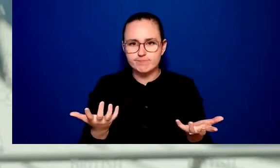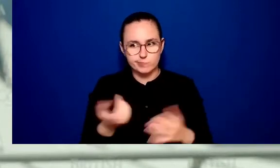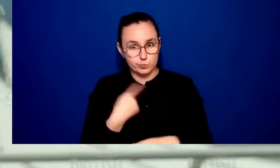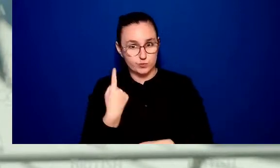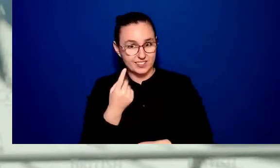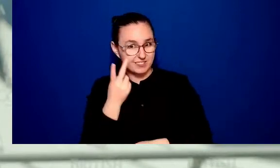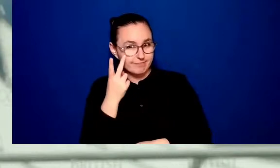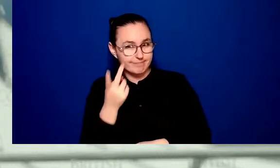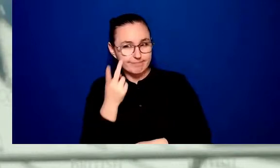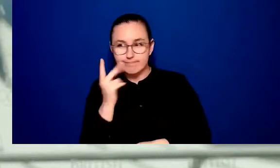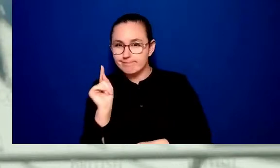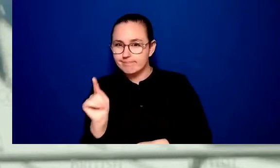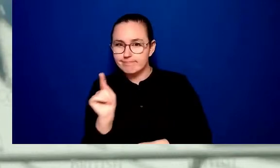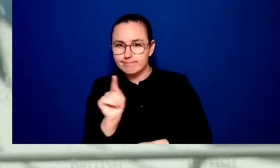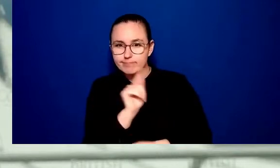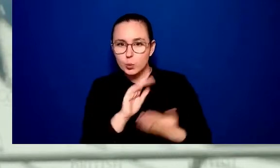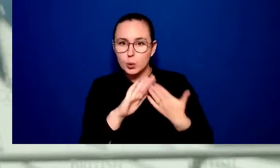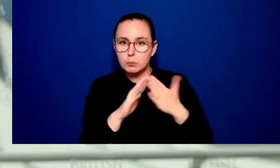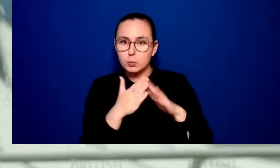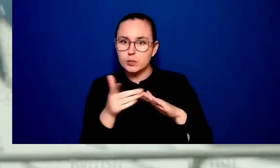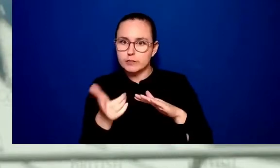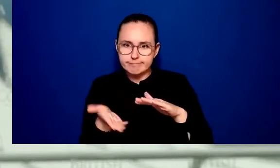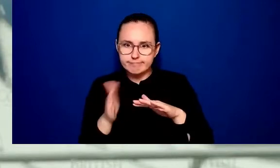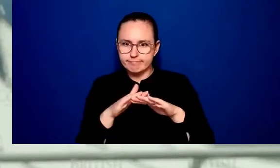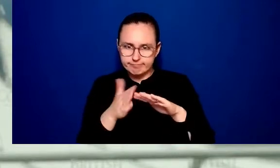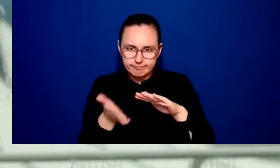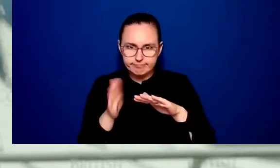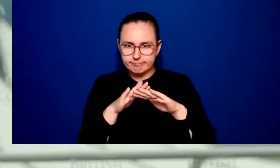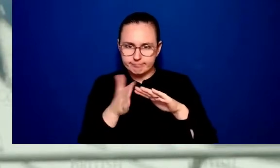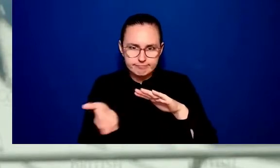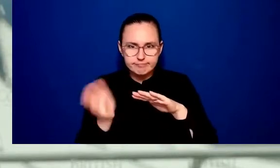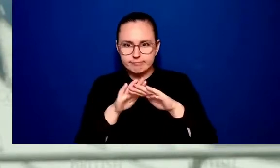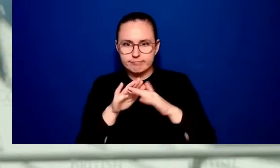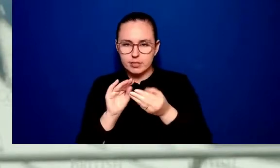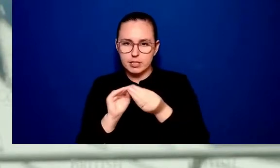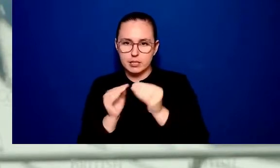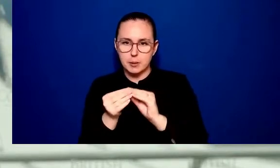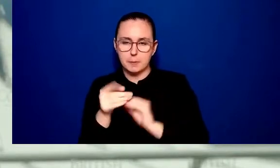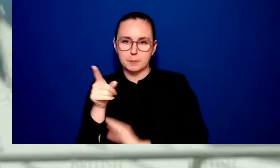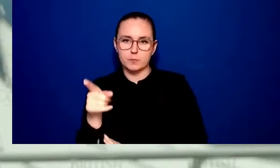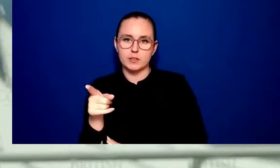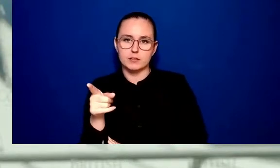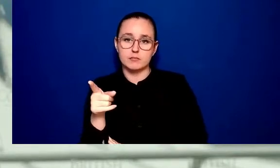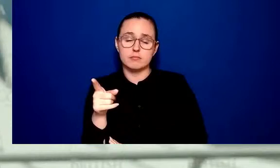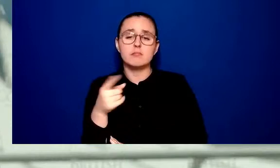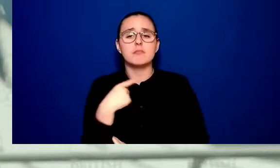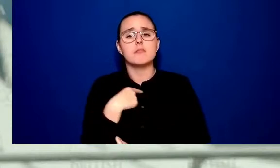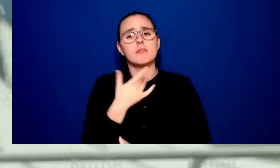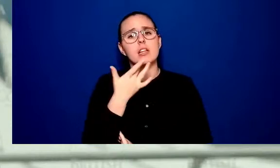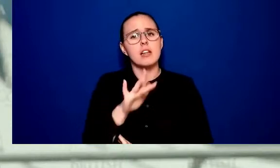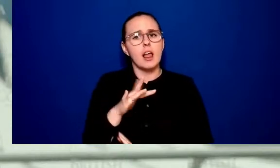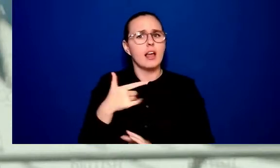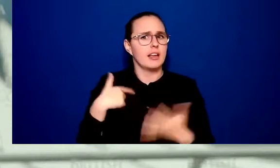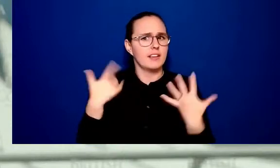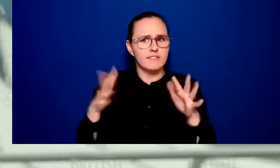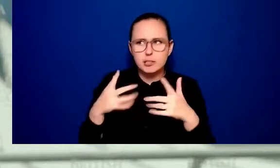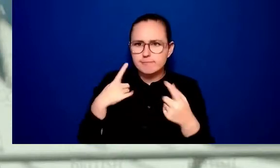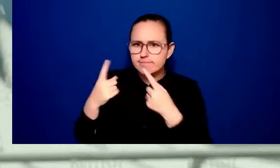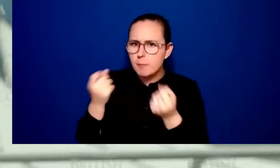impact and I had the privilege of talking with a number of. Of our First Nations leaders last